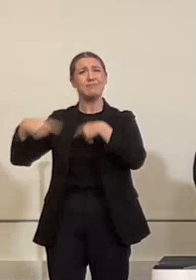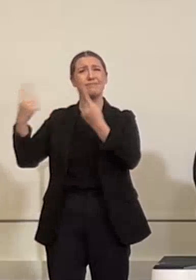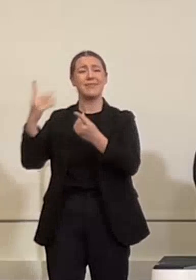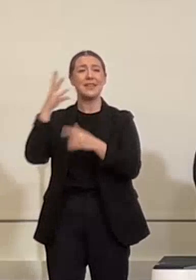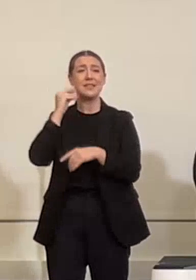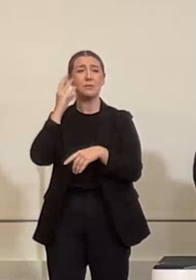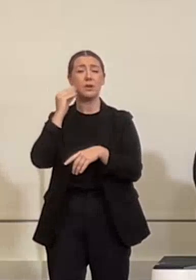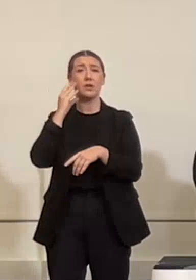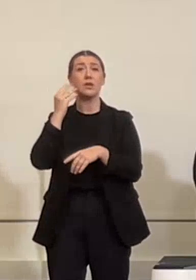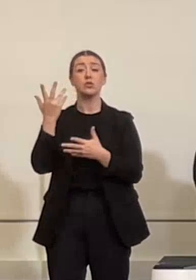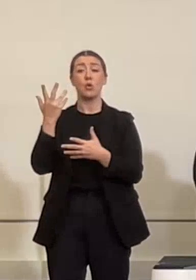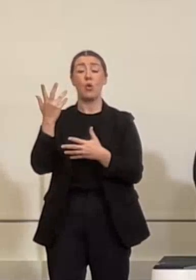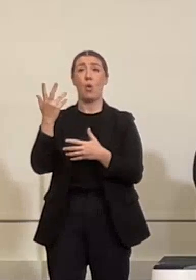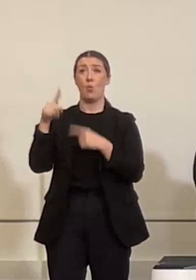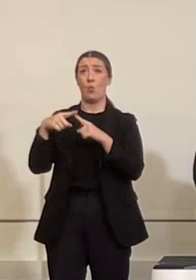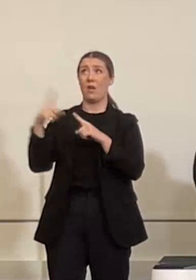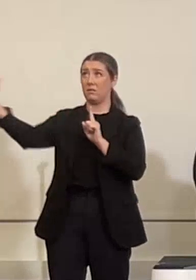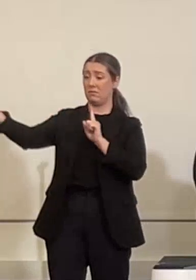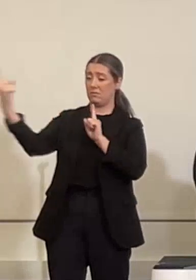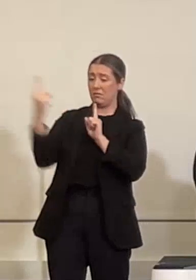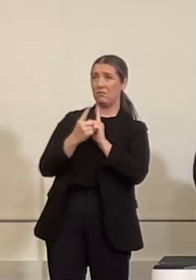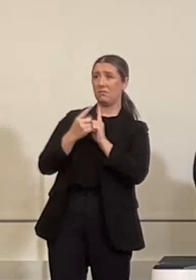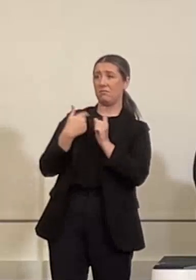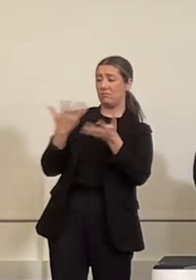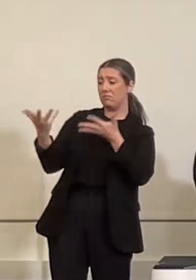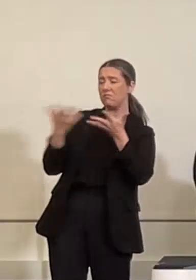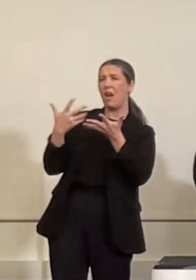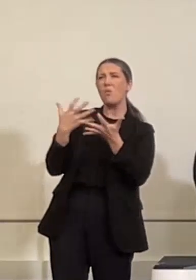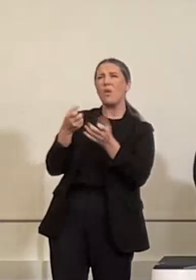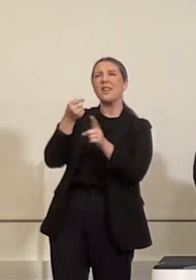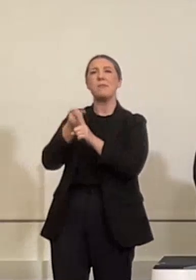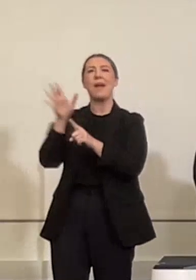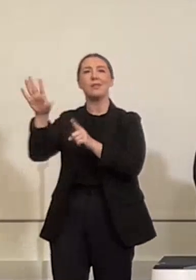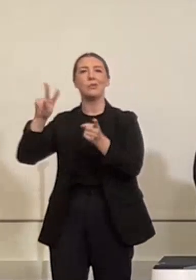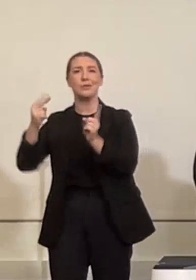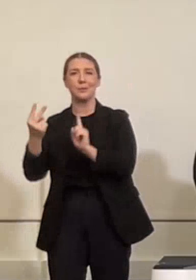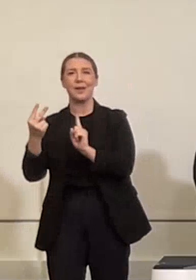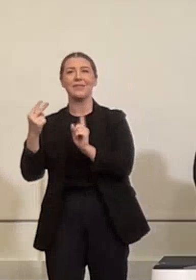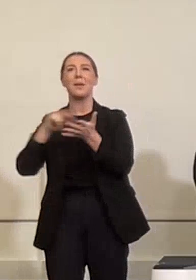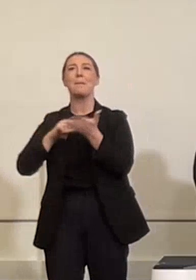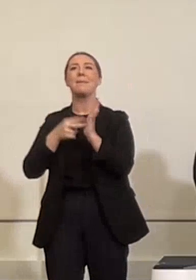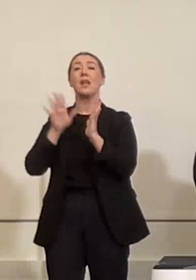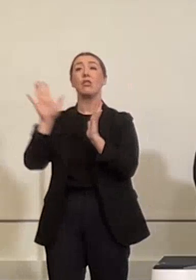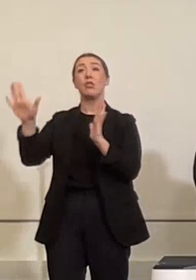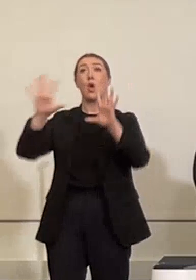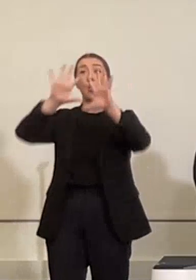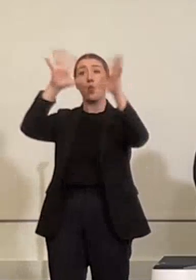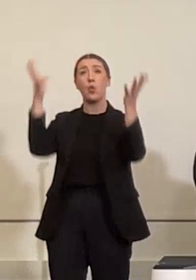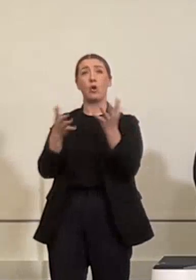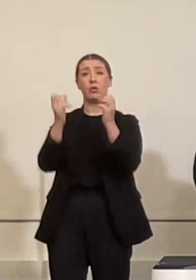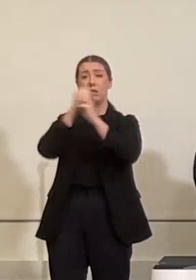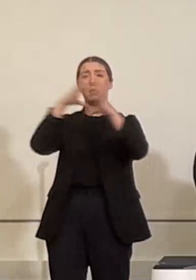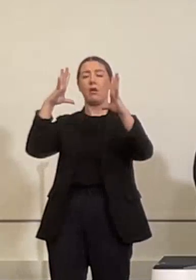conversation with them that changes their perspective so that they view the world differently. And that and that really comes down to why should I start